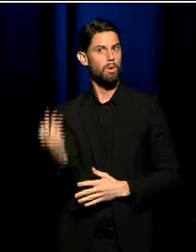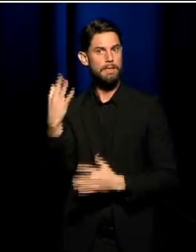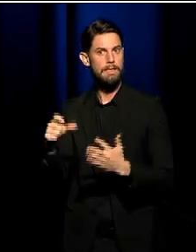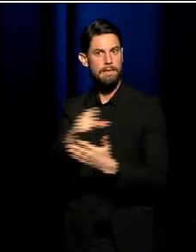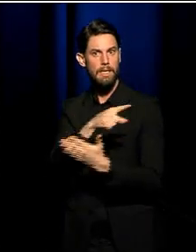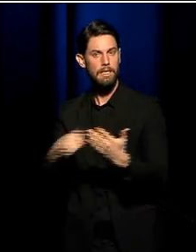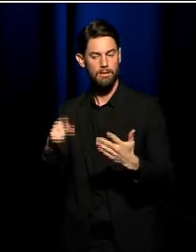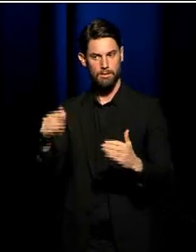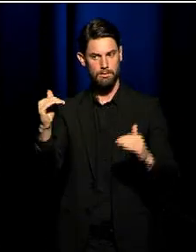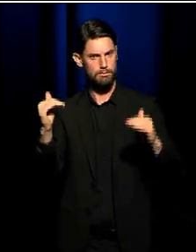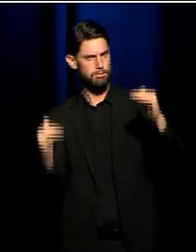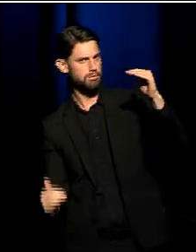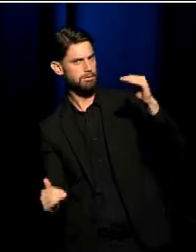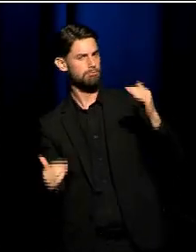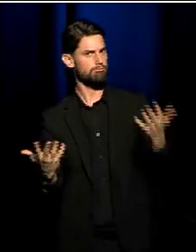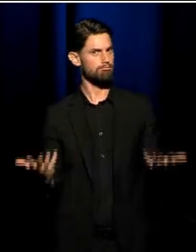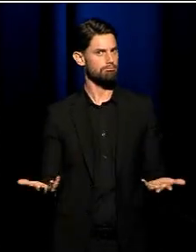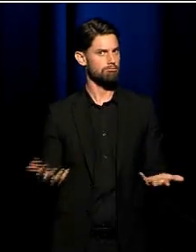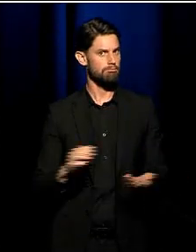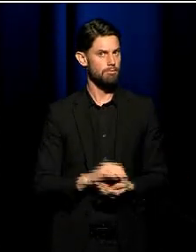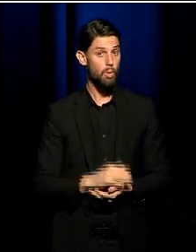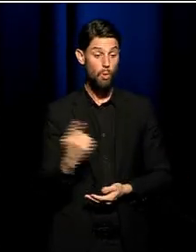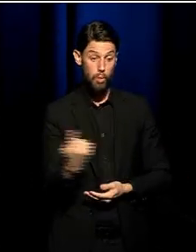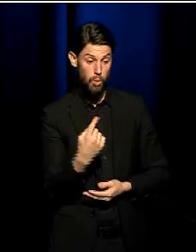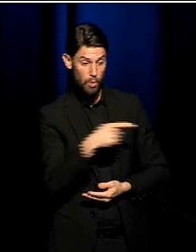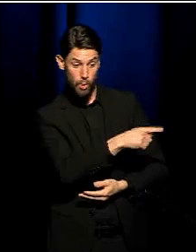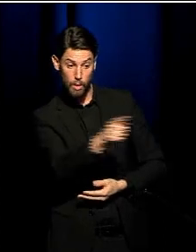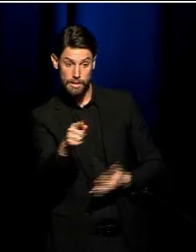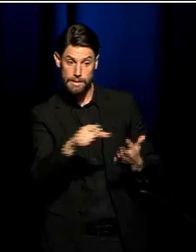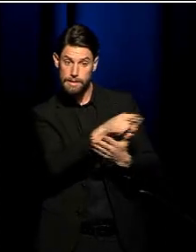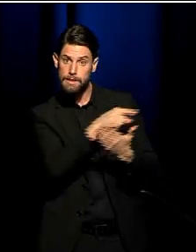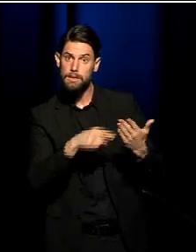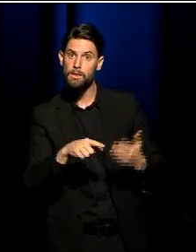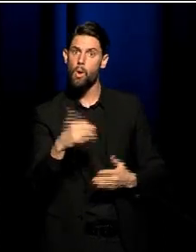people with a disability or a long-term health condition are significantly more